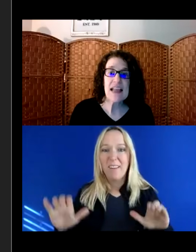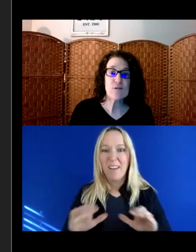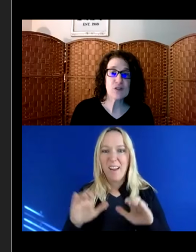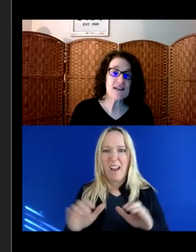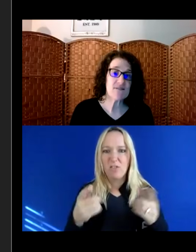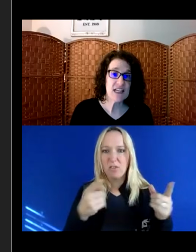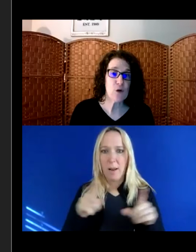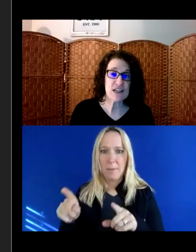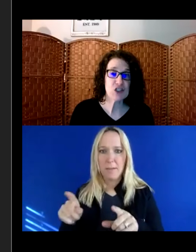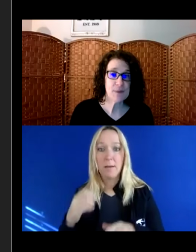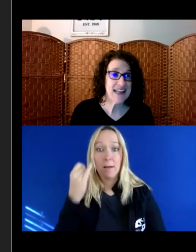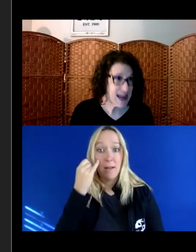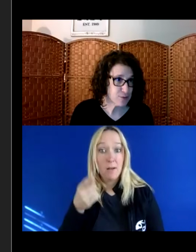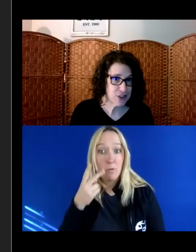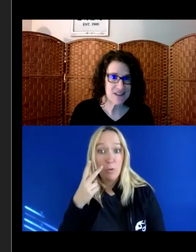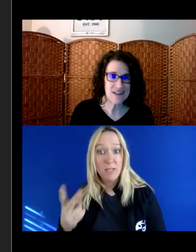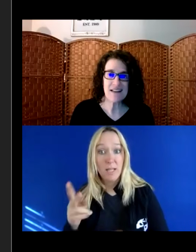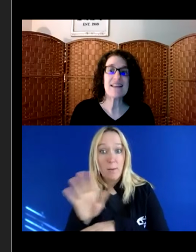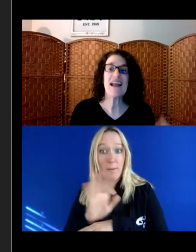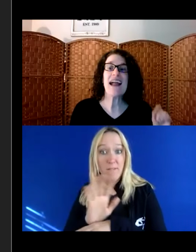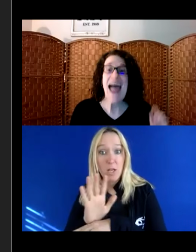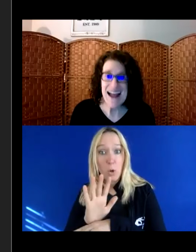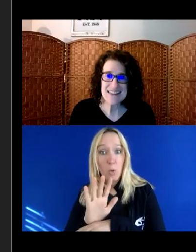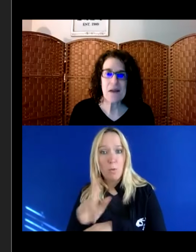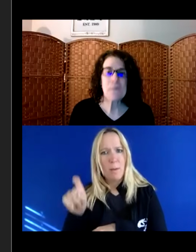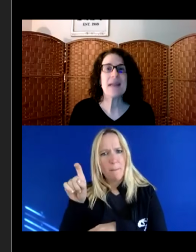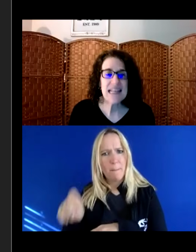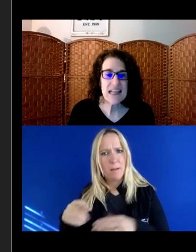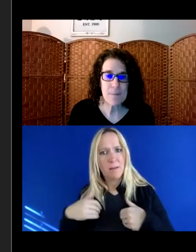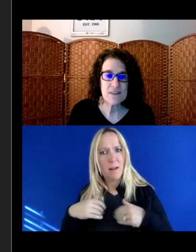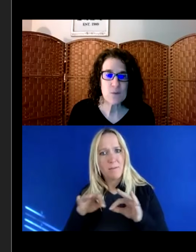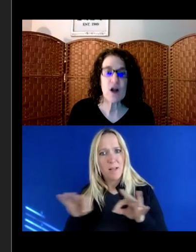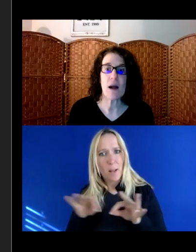If you see a video that should be captioned -- ask. Many companies will oblige.